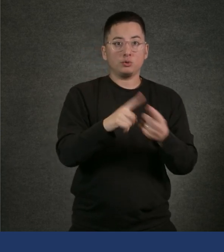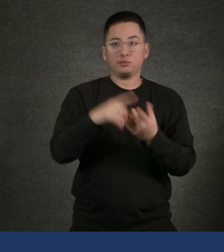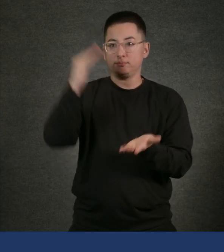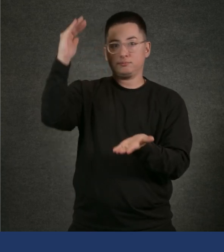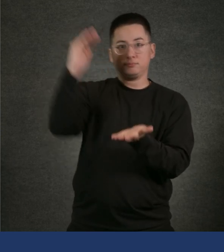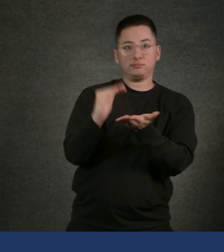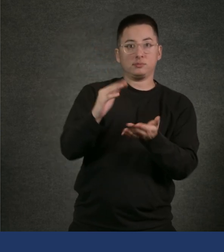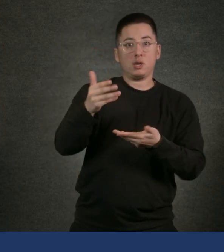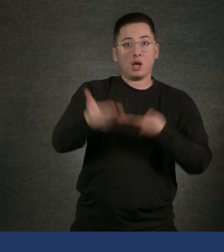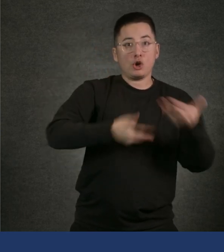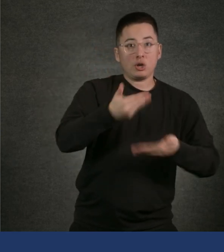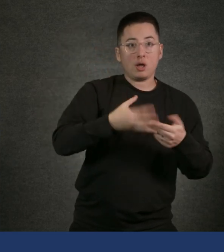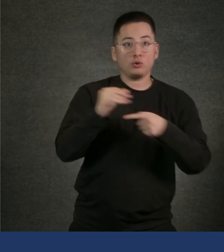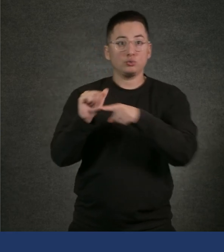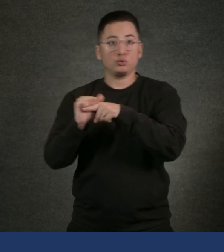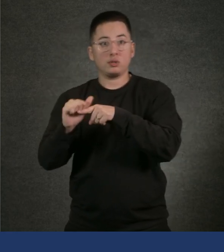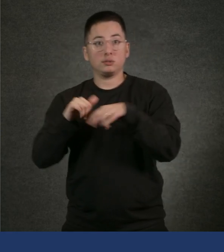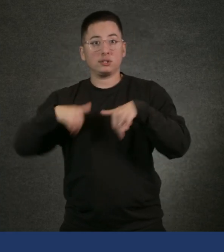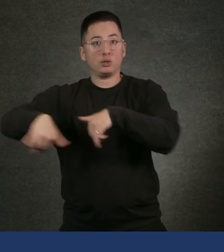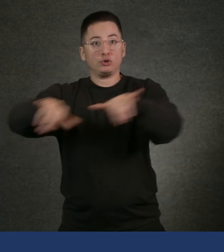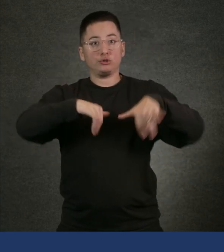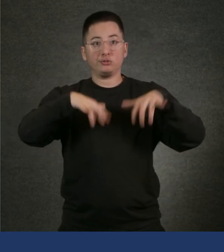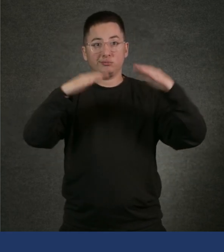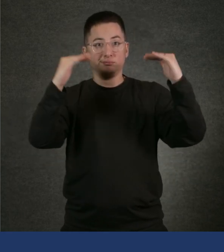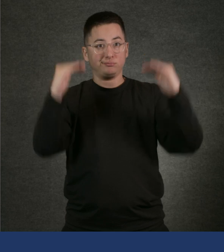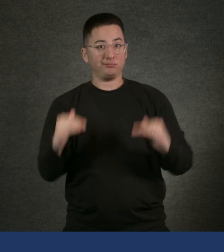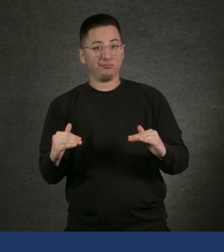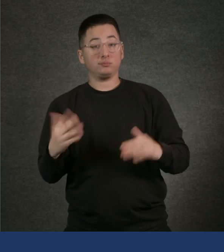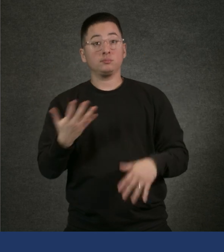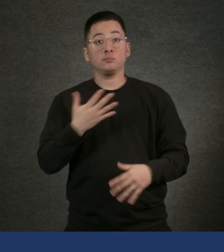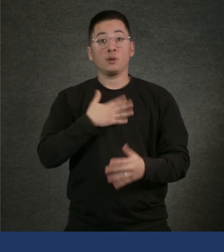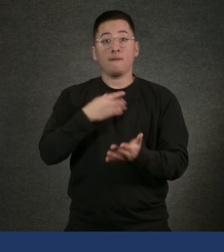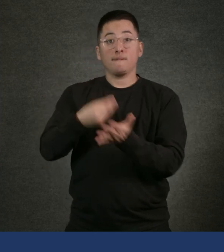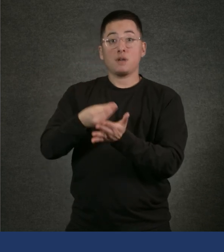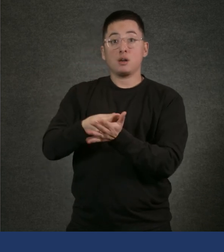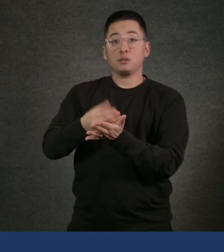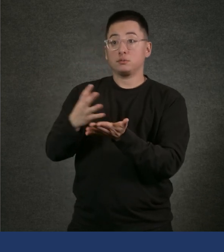Now, many people without proper training or genuine commitment